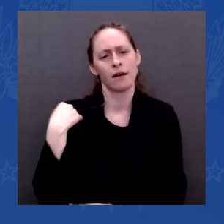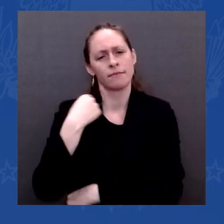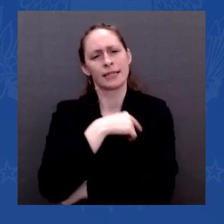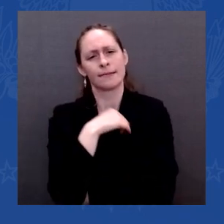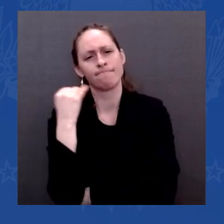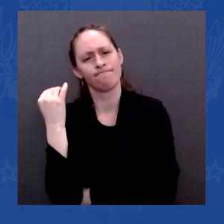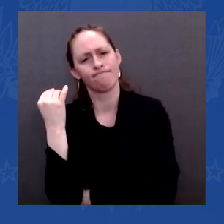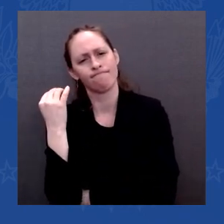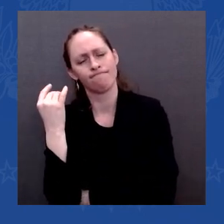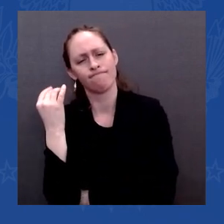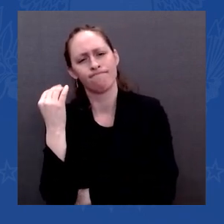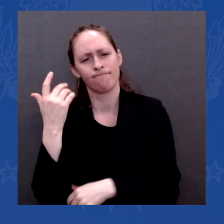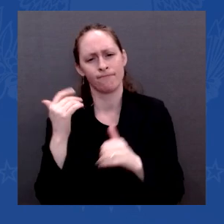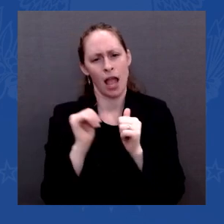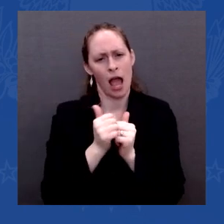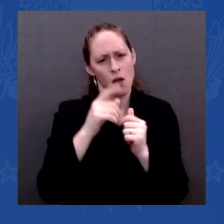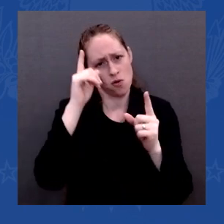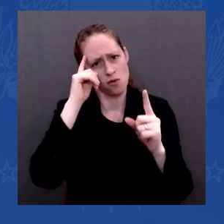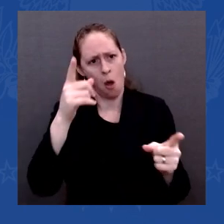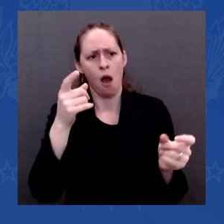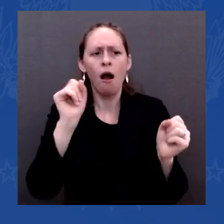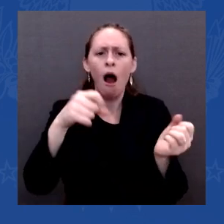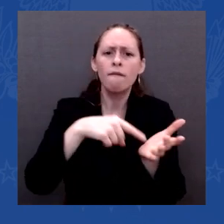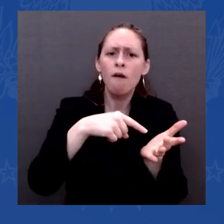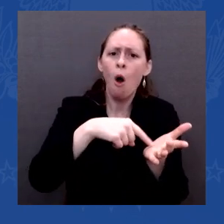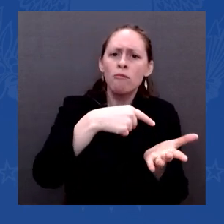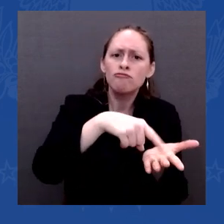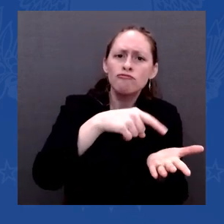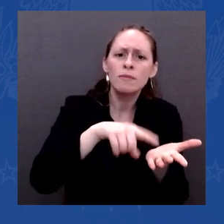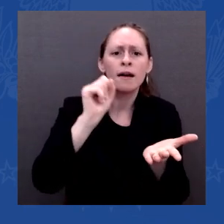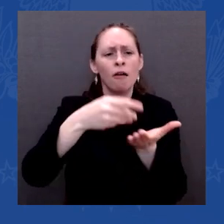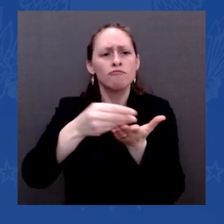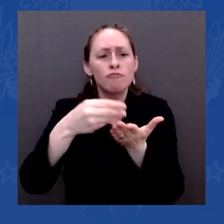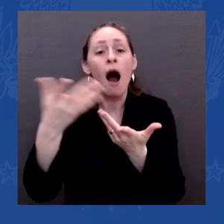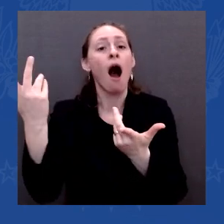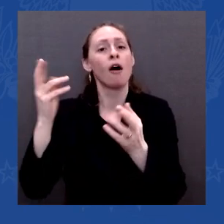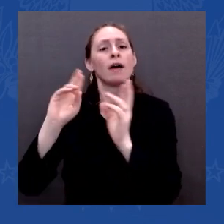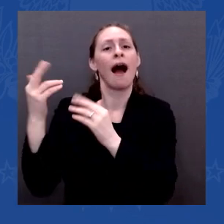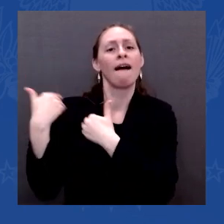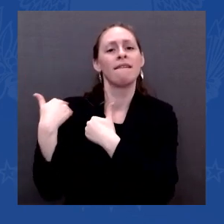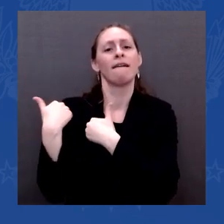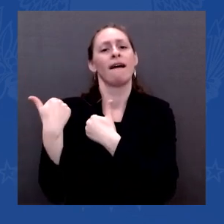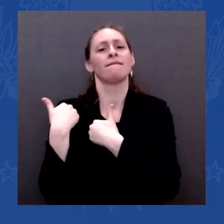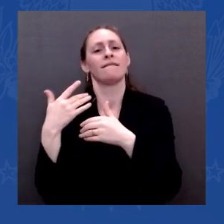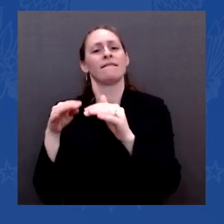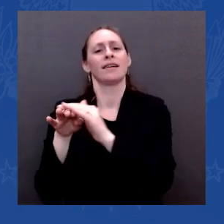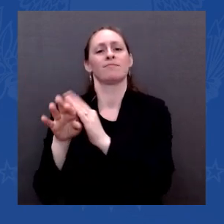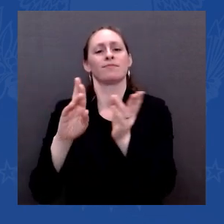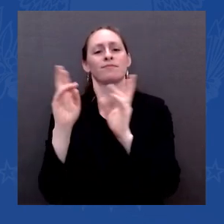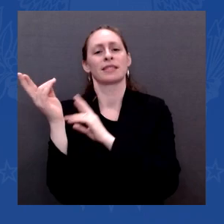Every mayor knows if people can’t find and afford childcare, they can’t work. Some of your cities, it’s 14-,